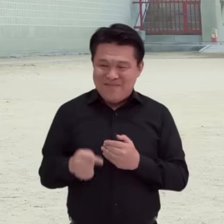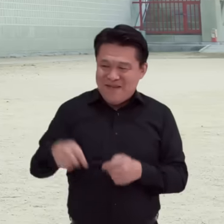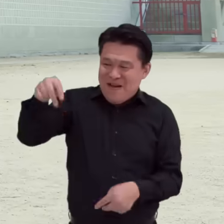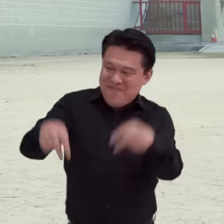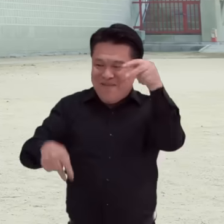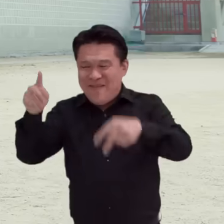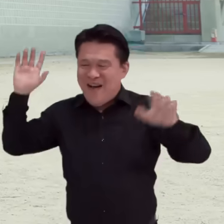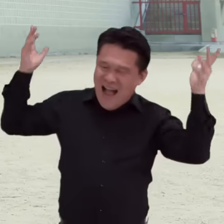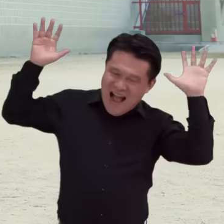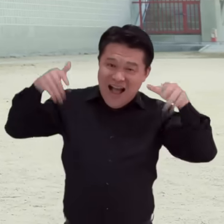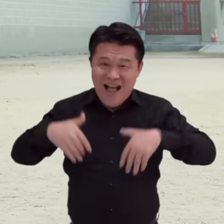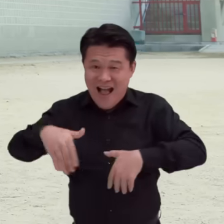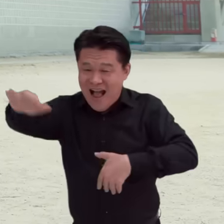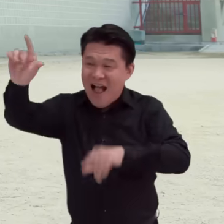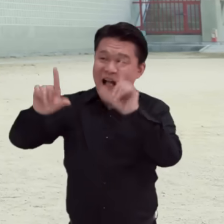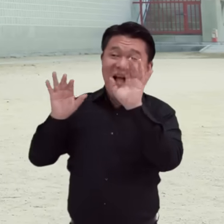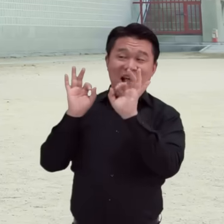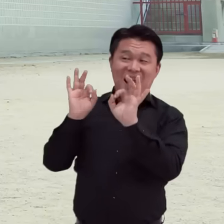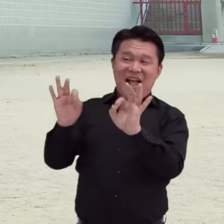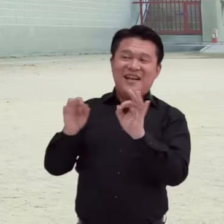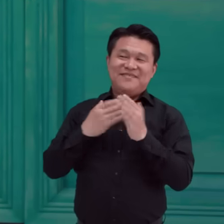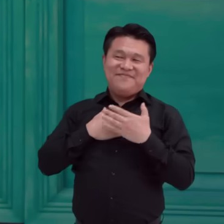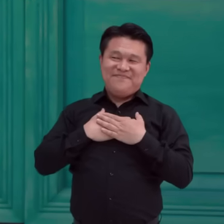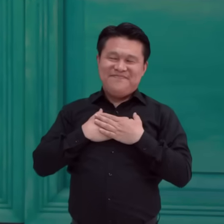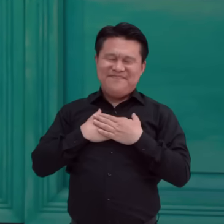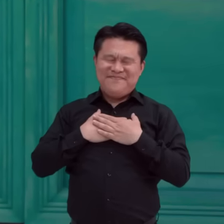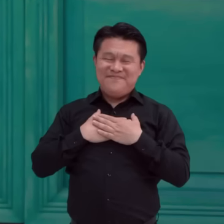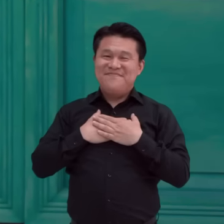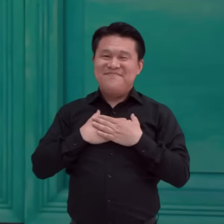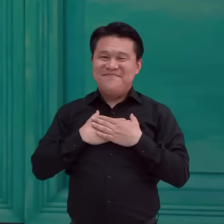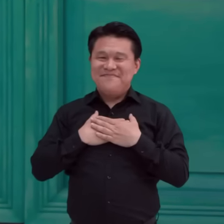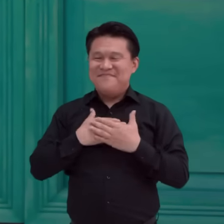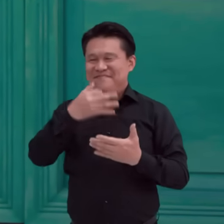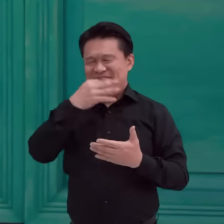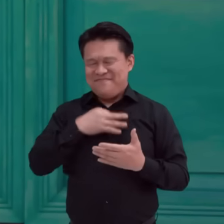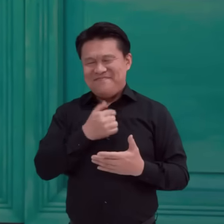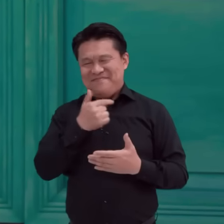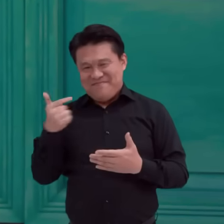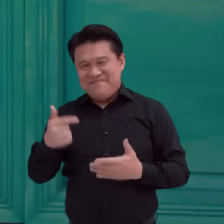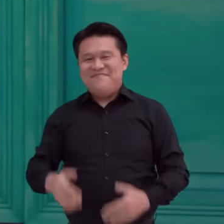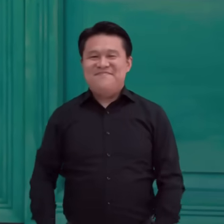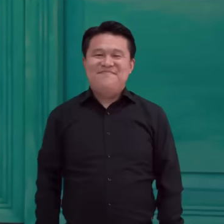they go back home jumping in joy. Those moments are something I cherish.